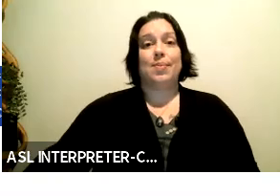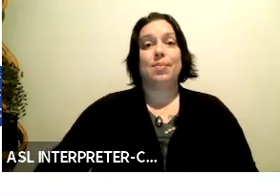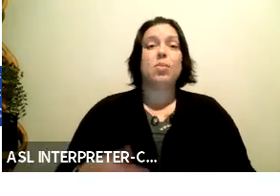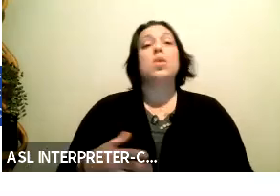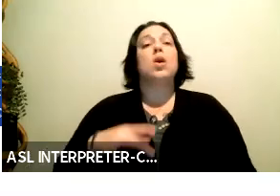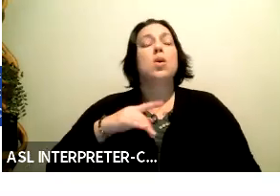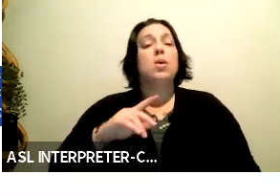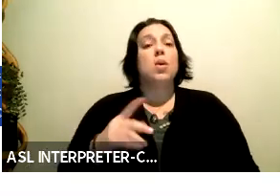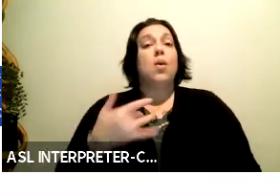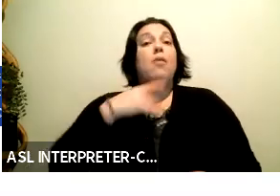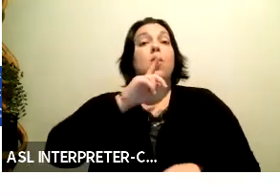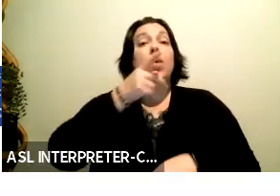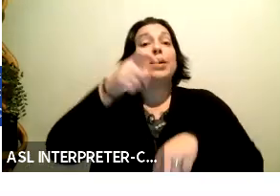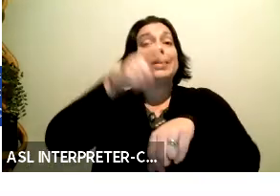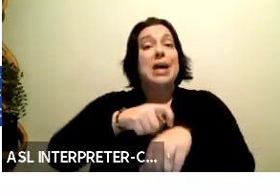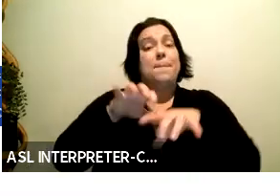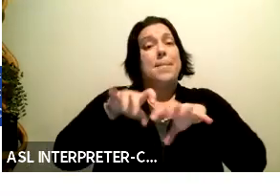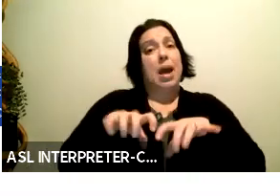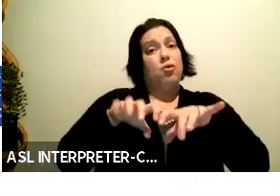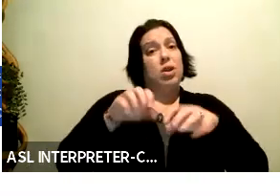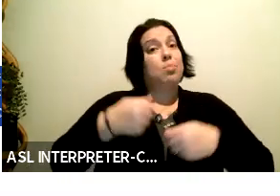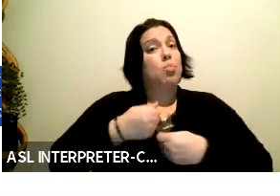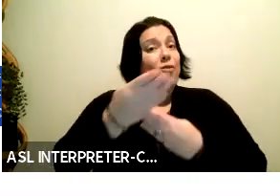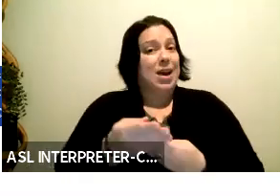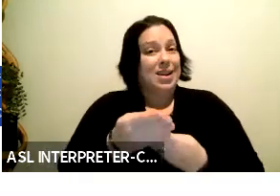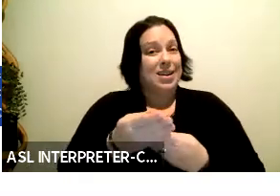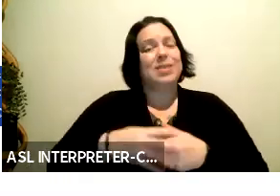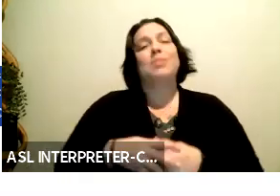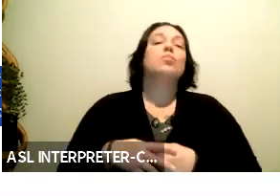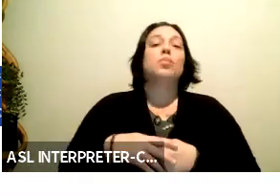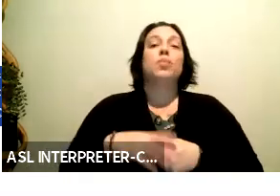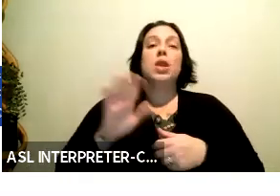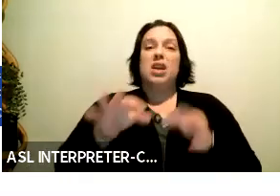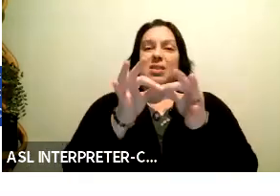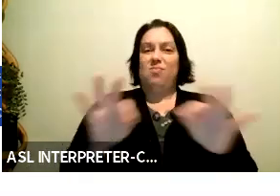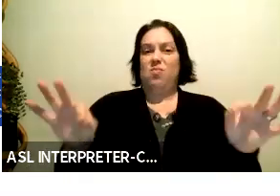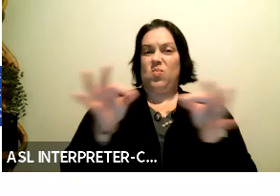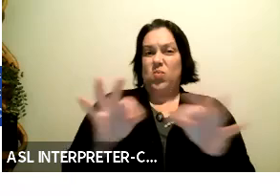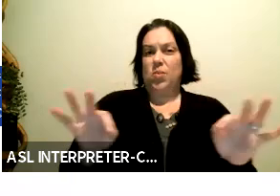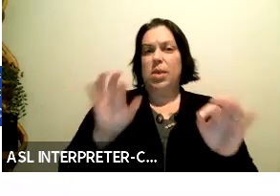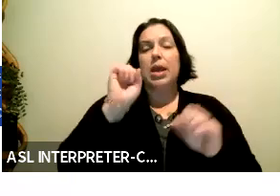captioning is provided for this webinar. The caption screen can be accessed by choosing the